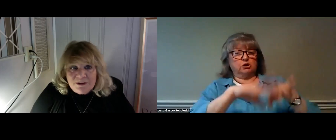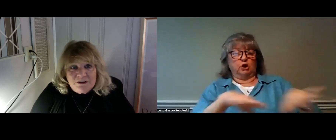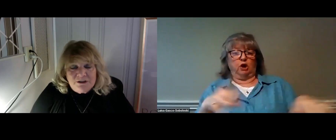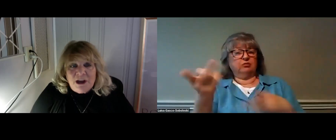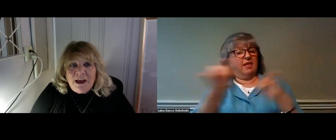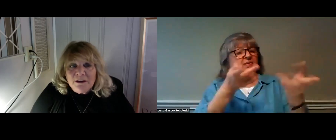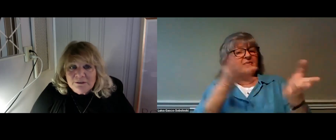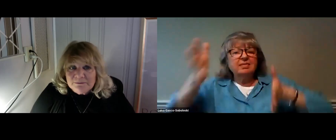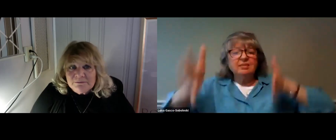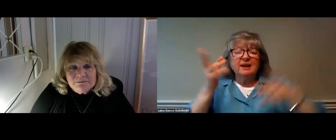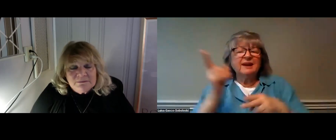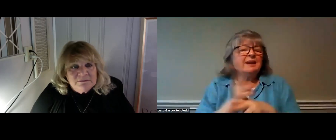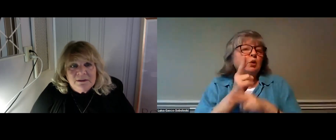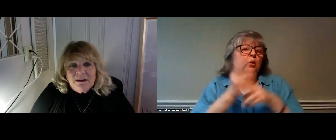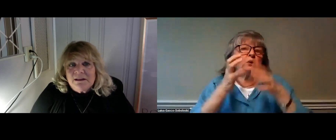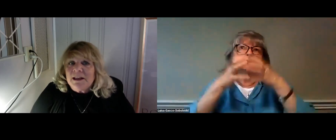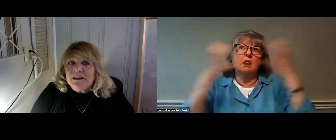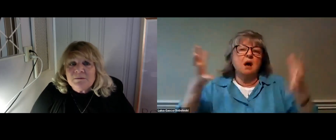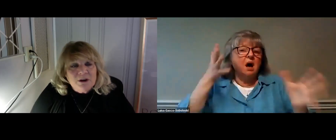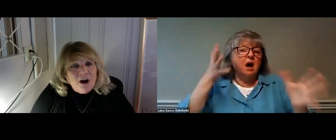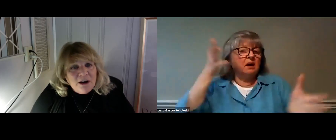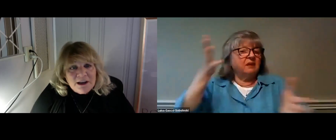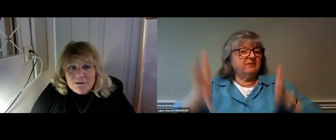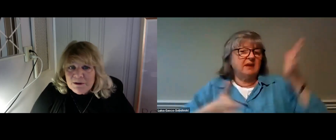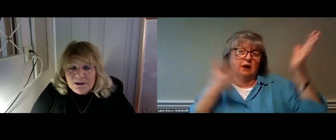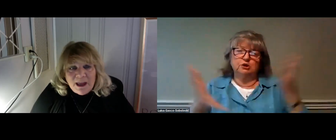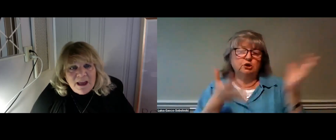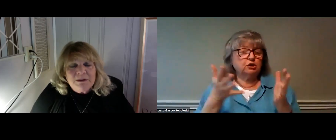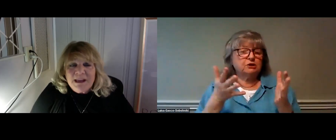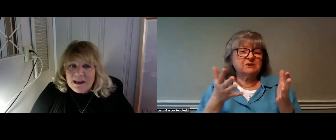child, let them talk and communicate but get an